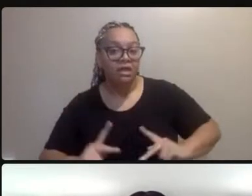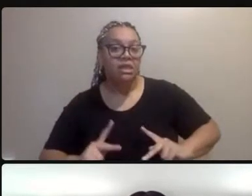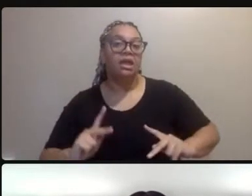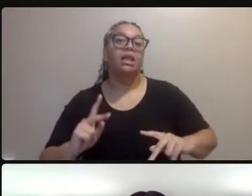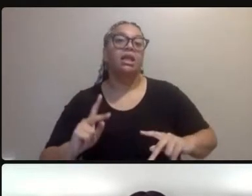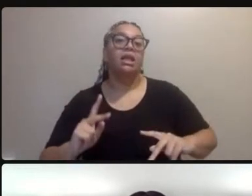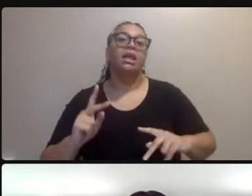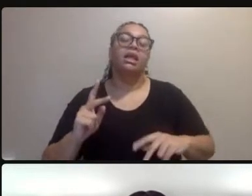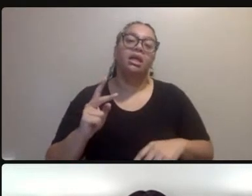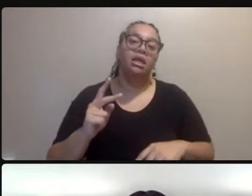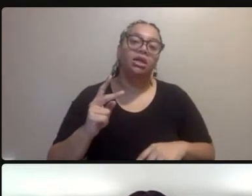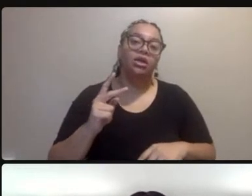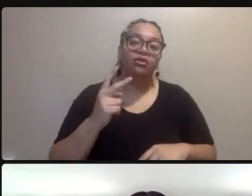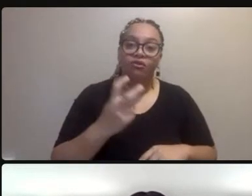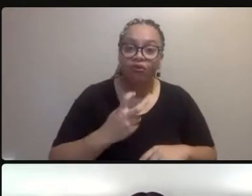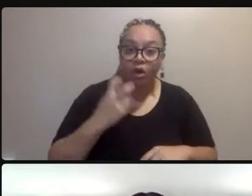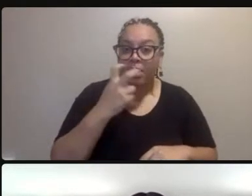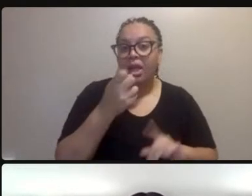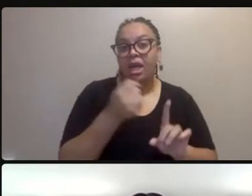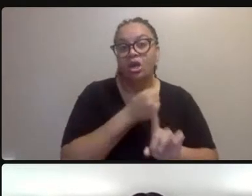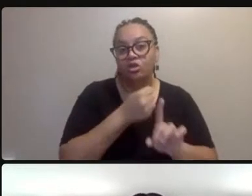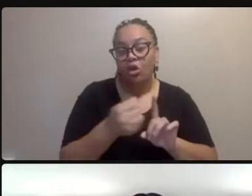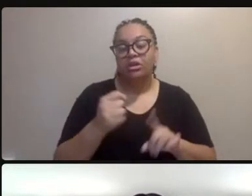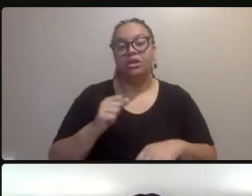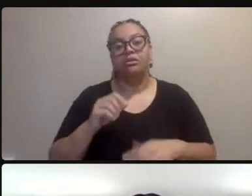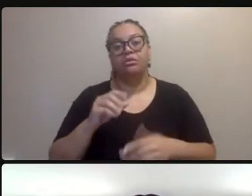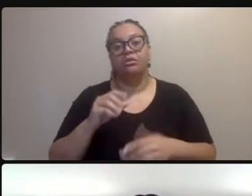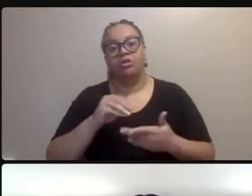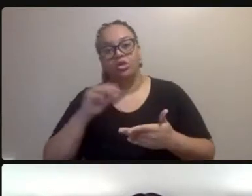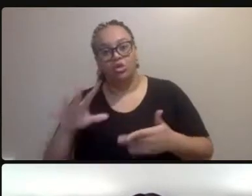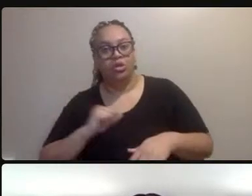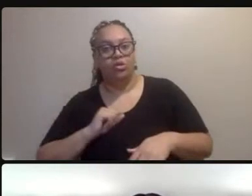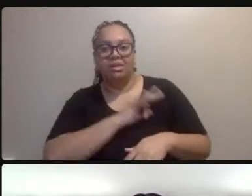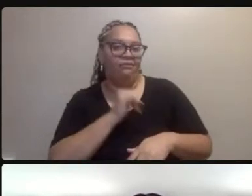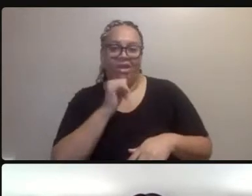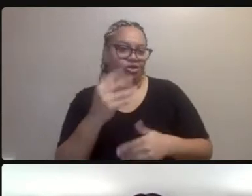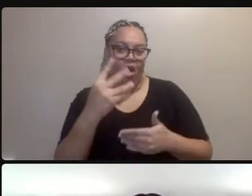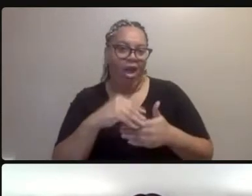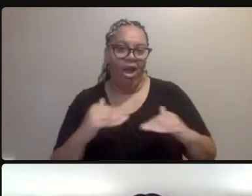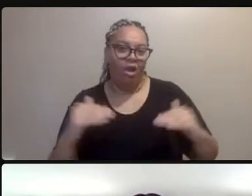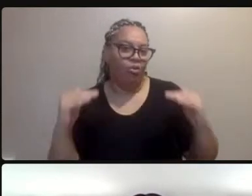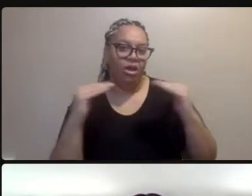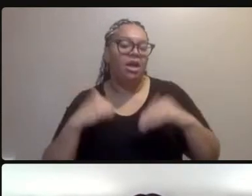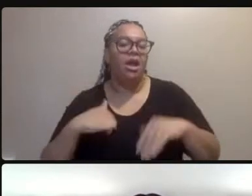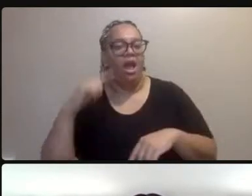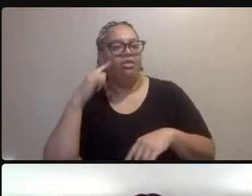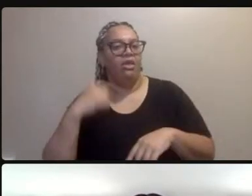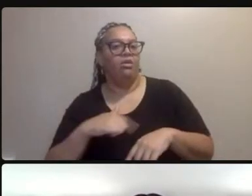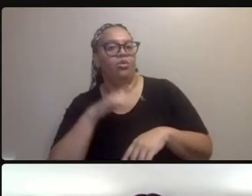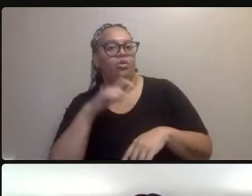ATTENTION FROM THE CLASSROOM TEACHER WELL OR WHO ARE